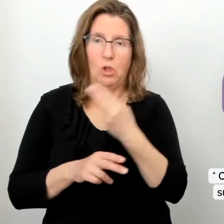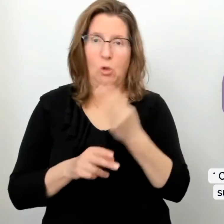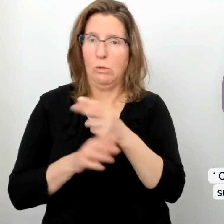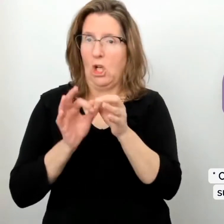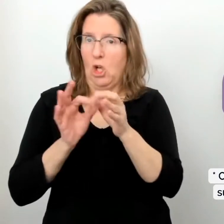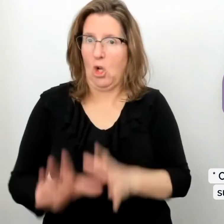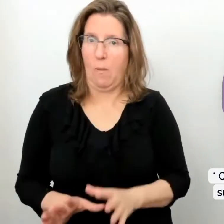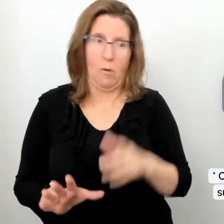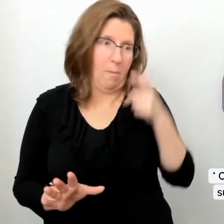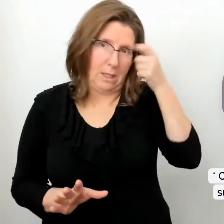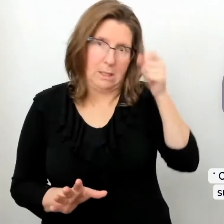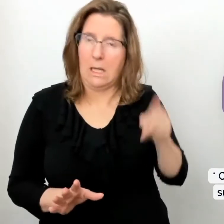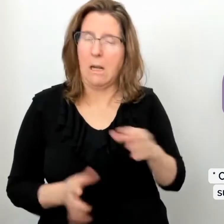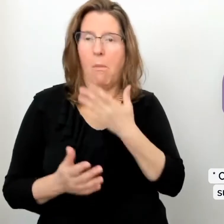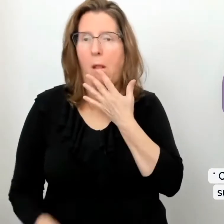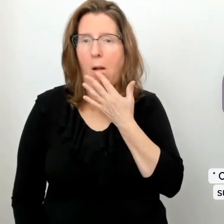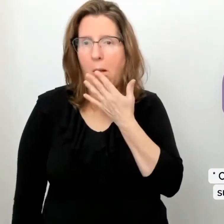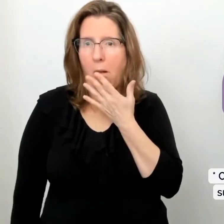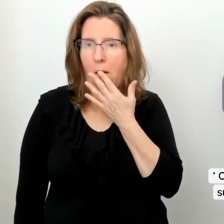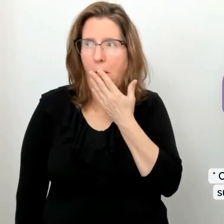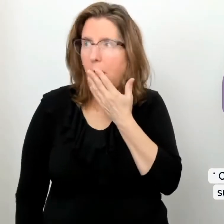I relied on the interpreters to interpret his speech for me.